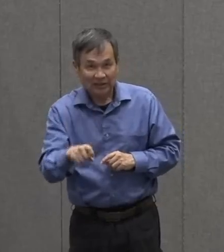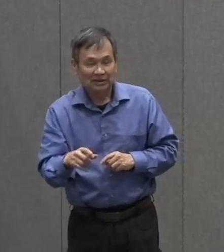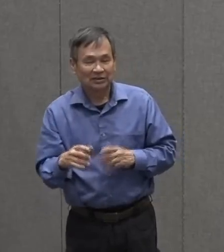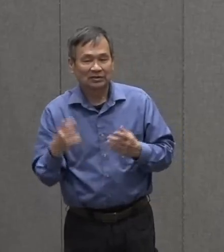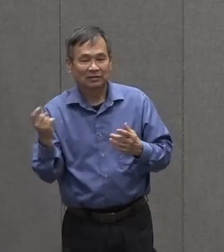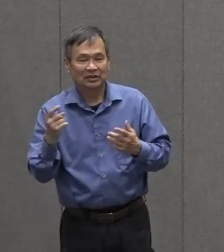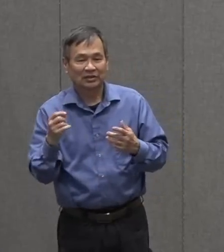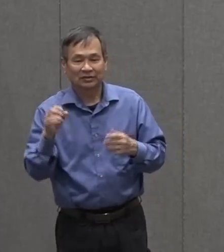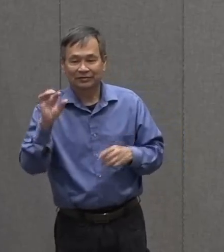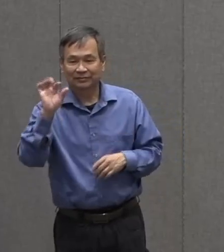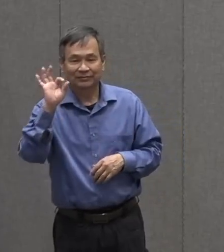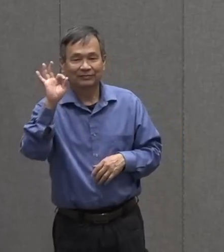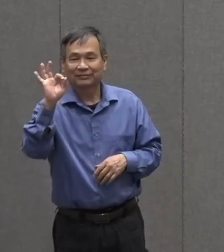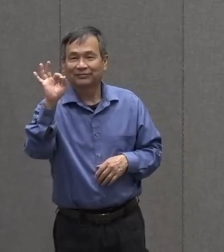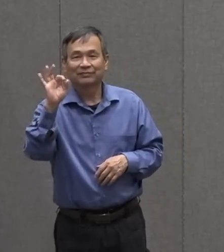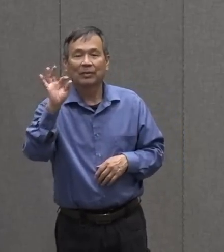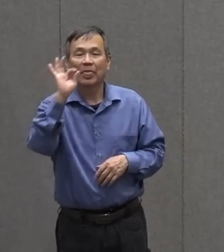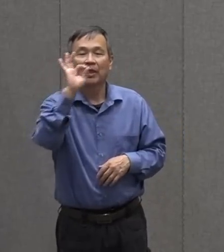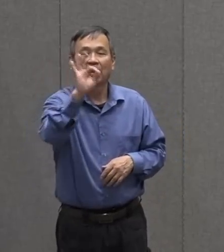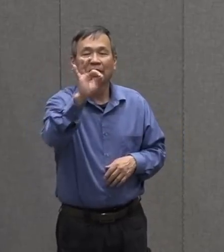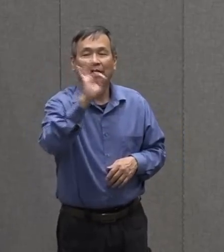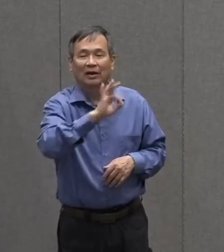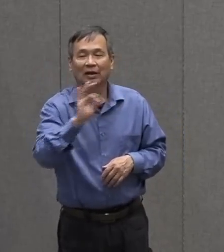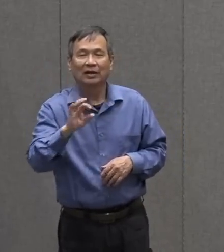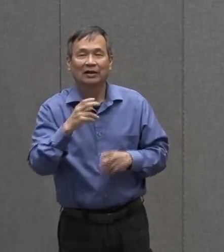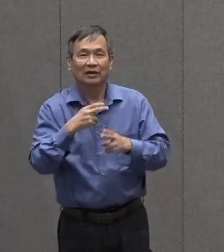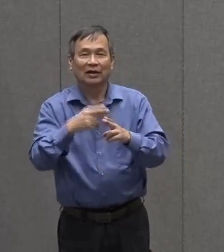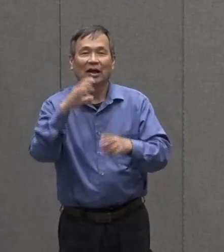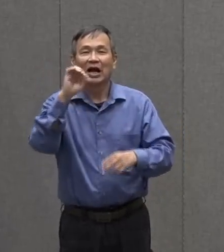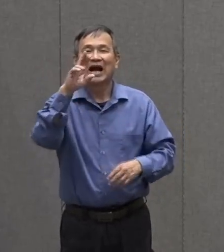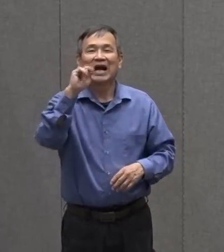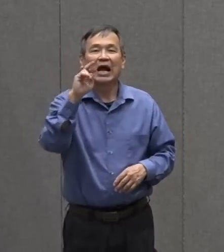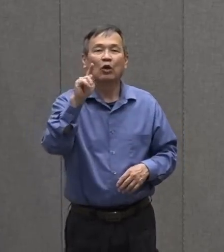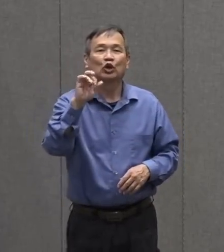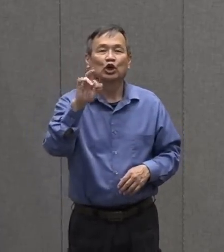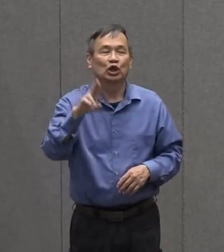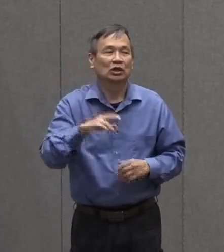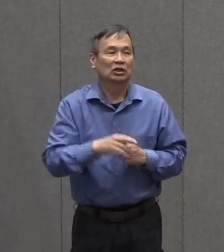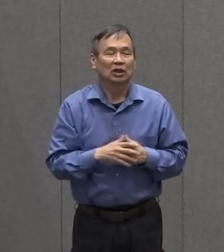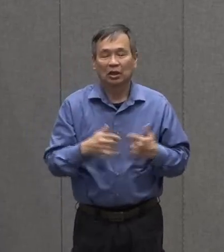something that could hold your place on here. We're going to use Post-it notes.